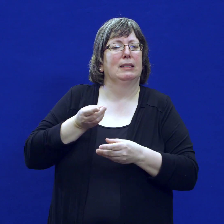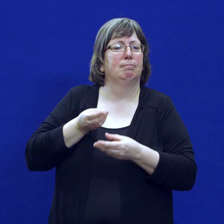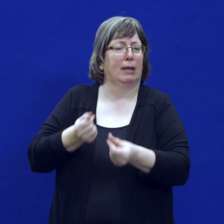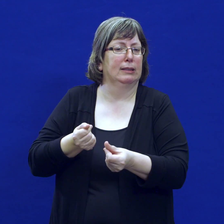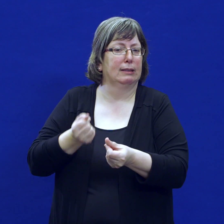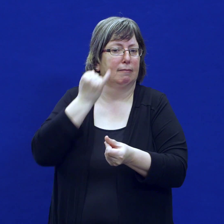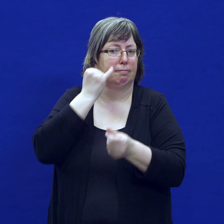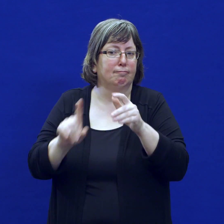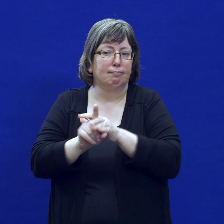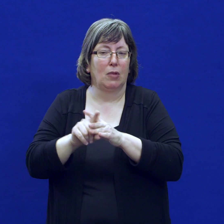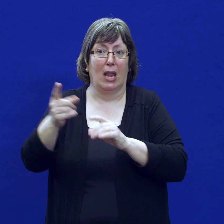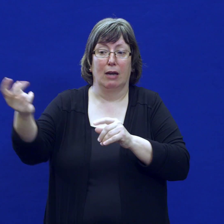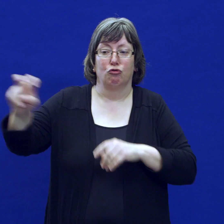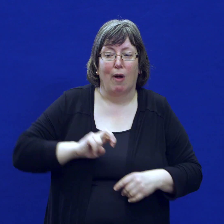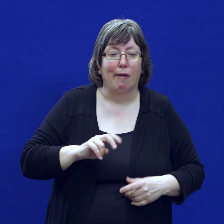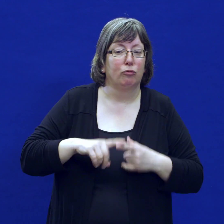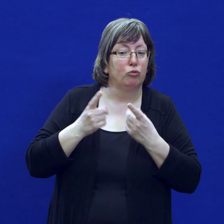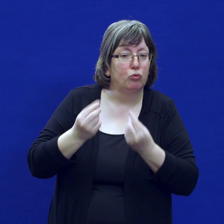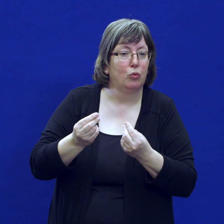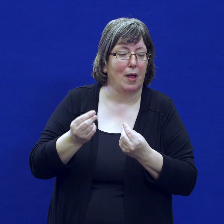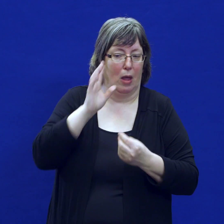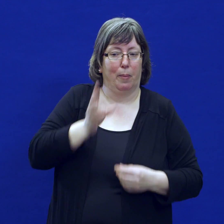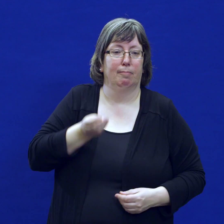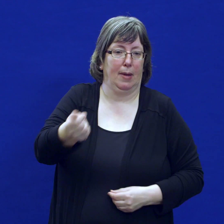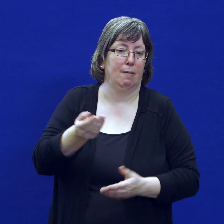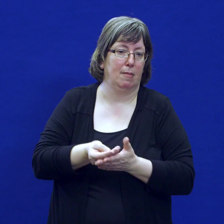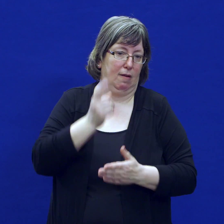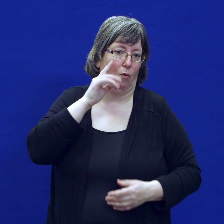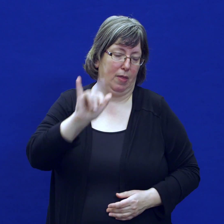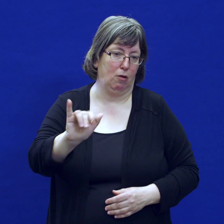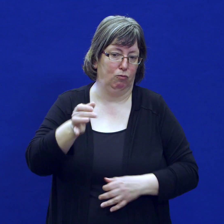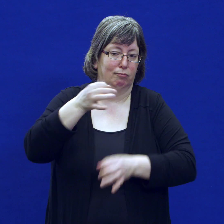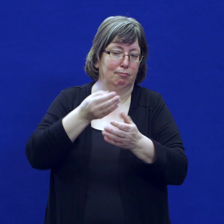incurred in the performance of their duties.